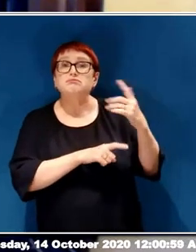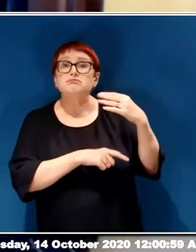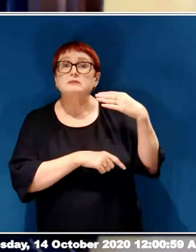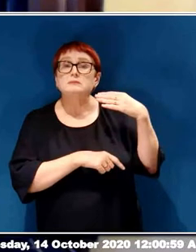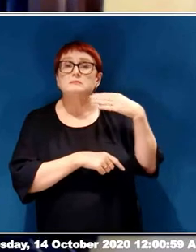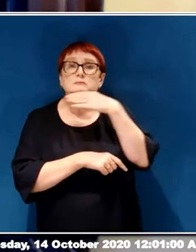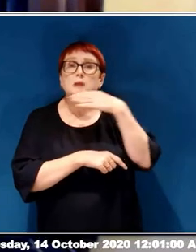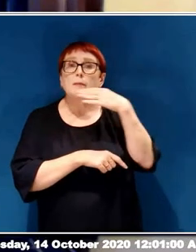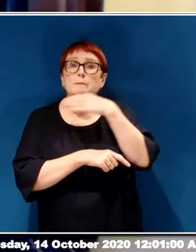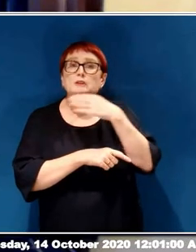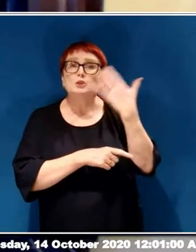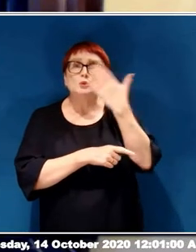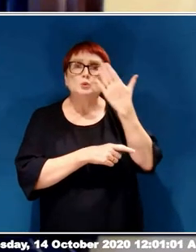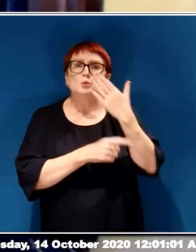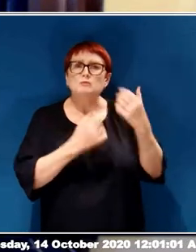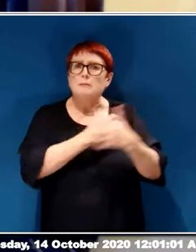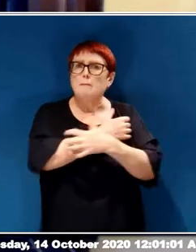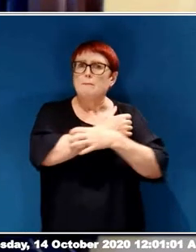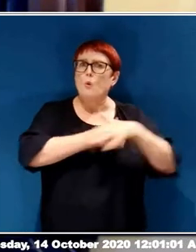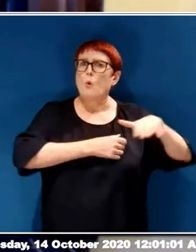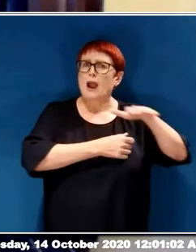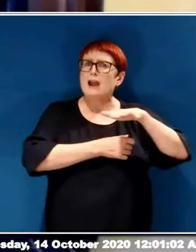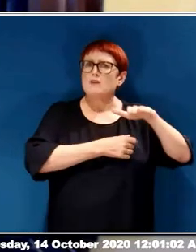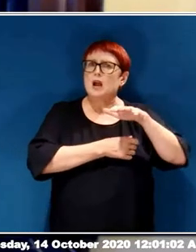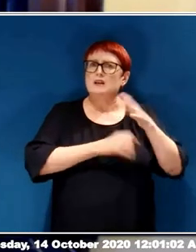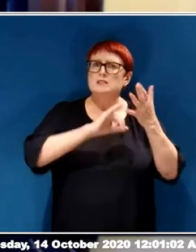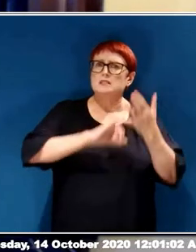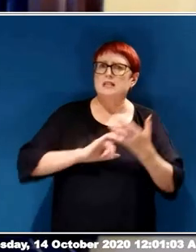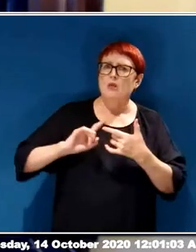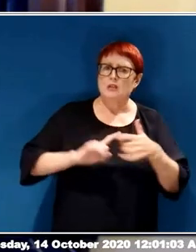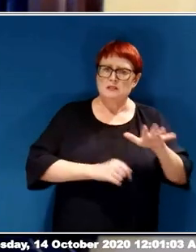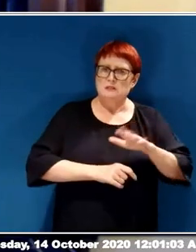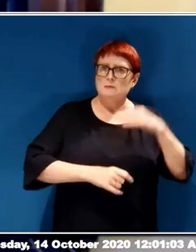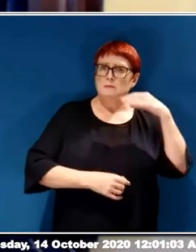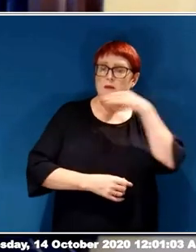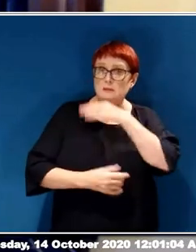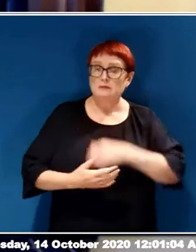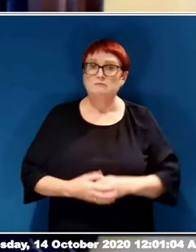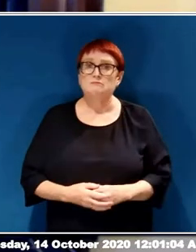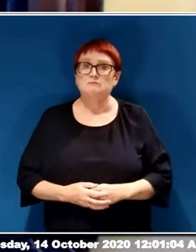south-east, and other independent schools in Melbourne, you are an English